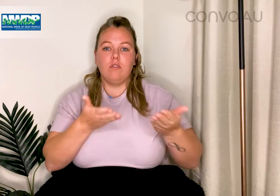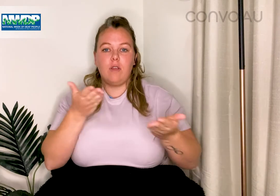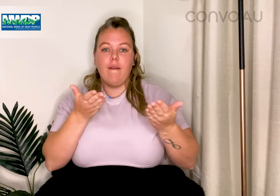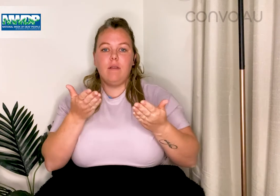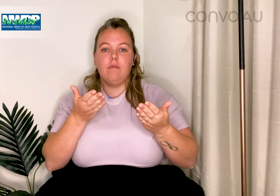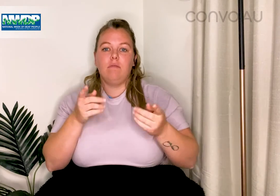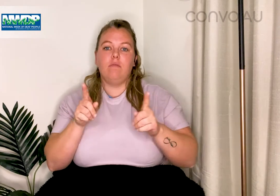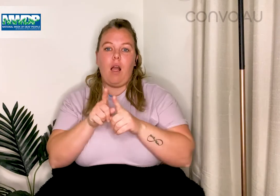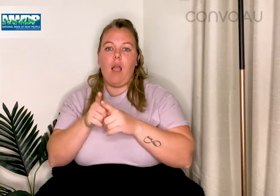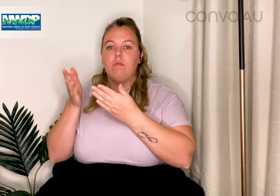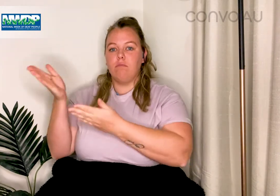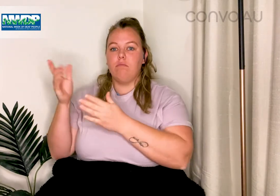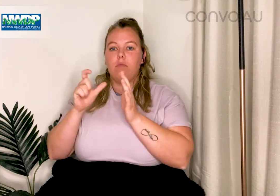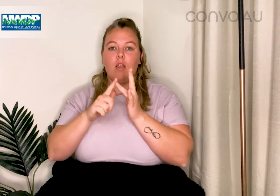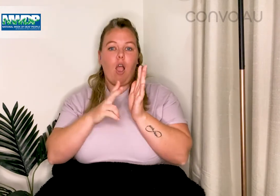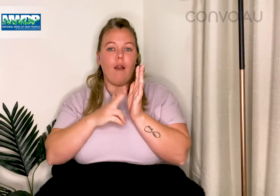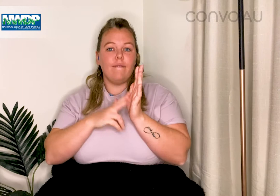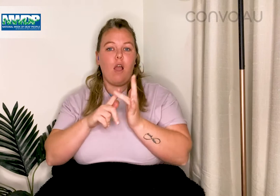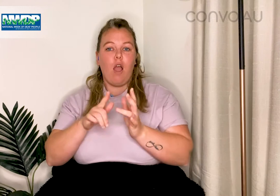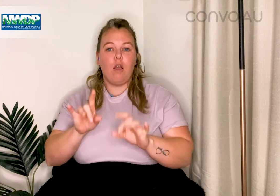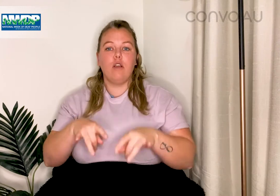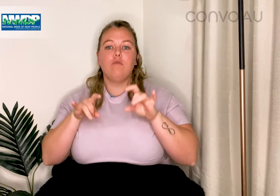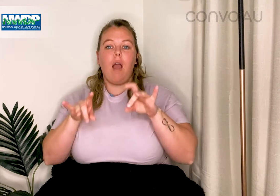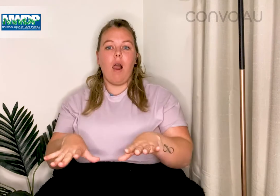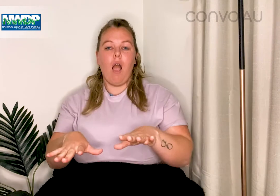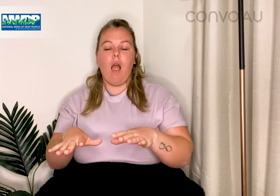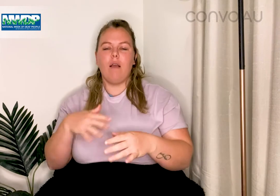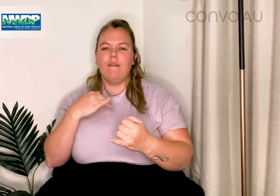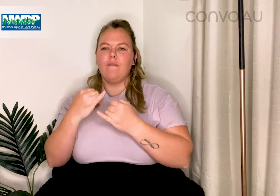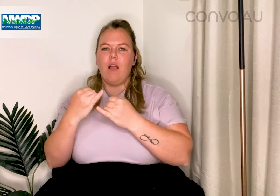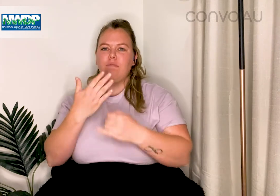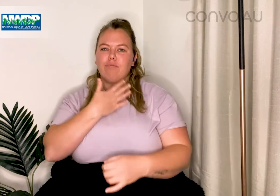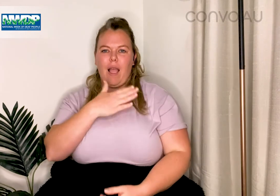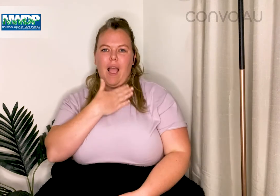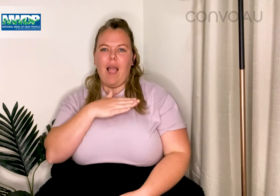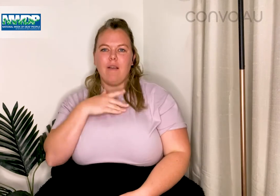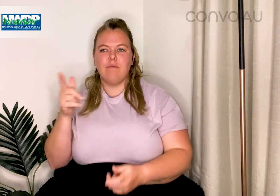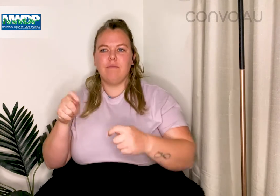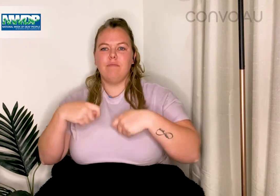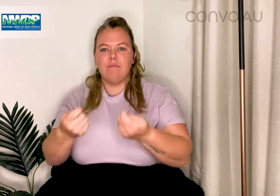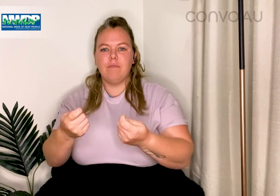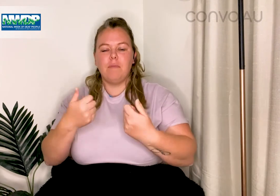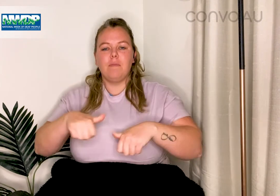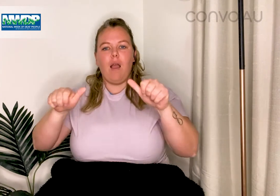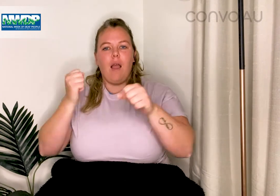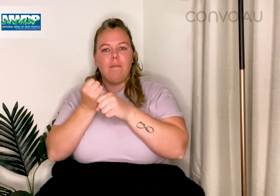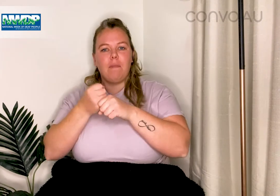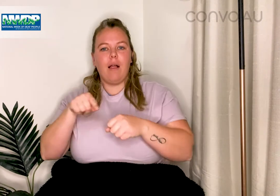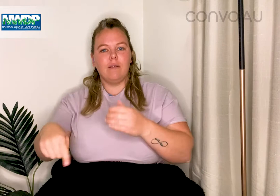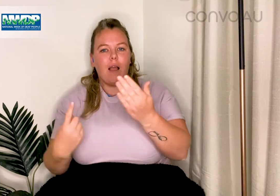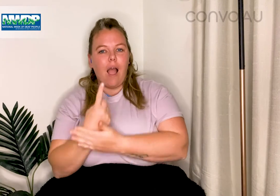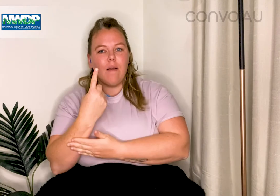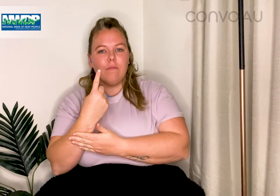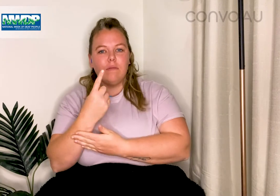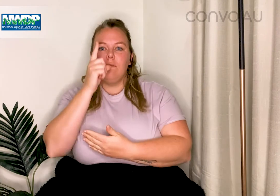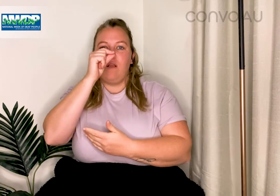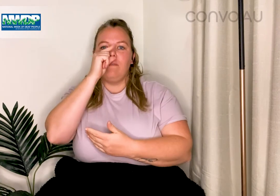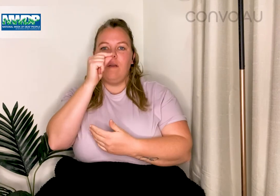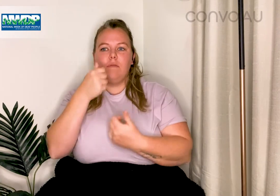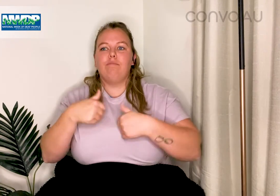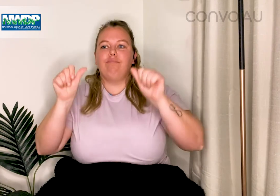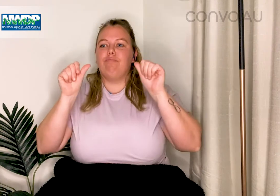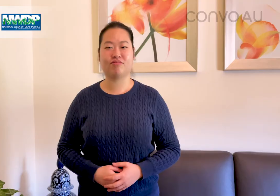through services provided by organisations like Convo Australia. We are proud of making this a possibility.